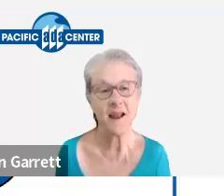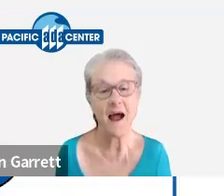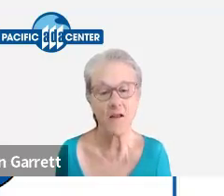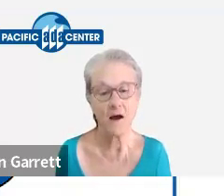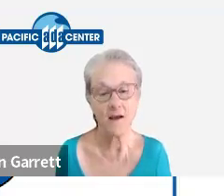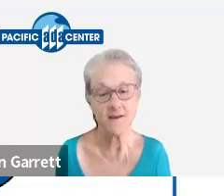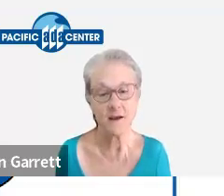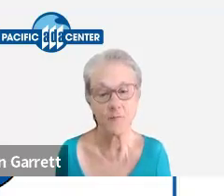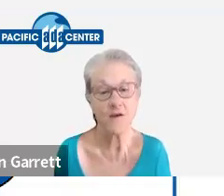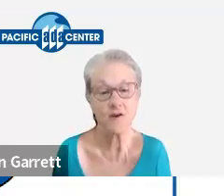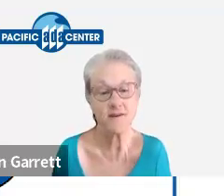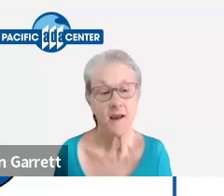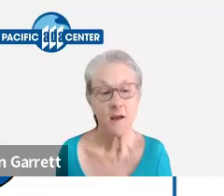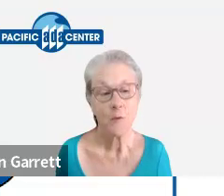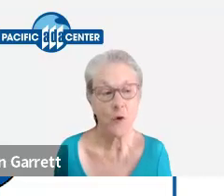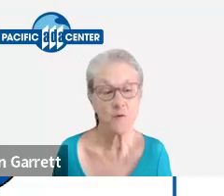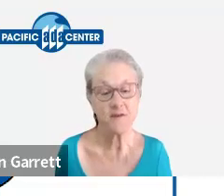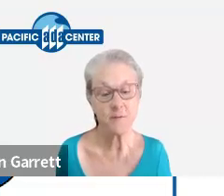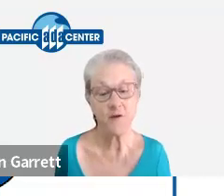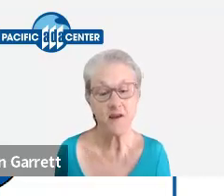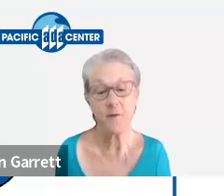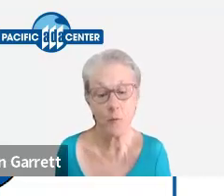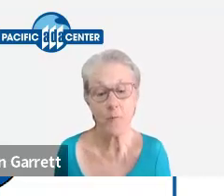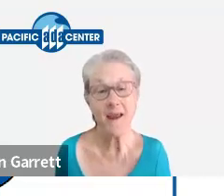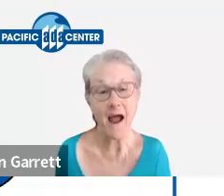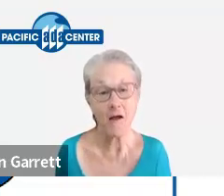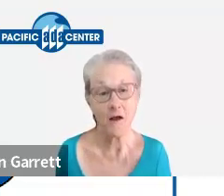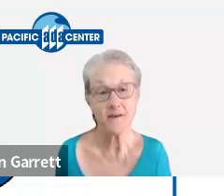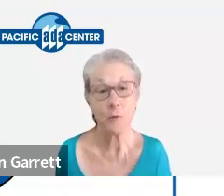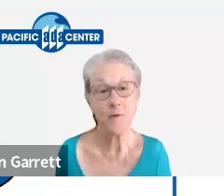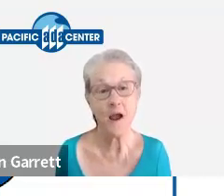and allies, not just those with disabilities. But there were many allies, there were many